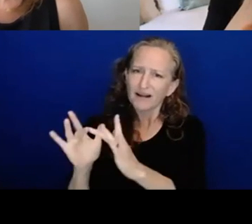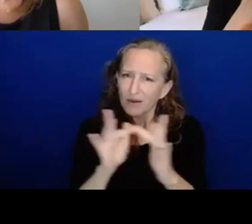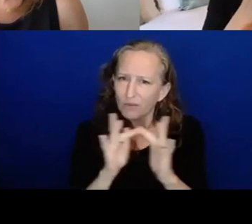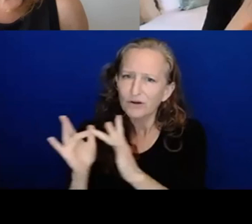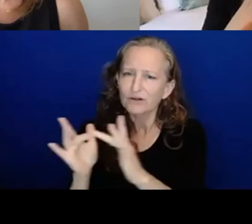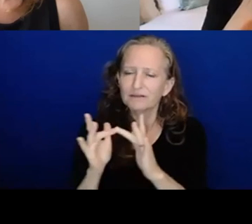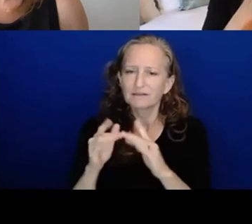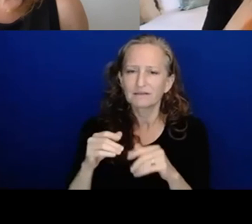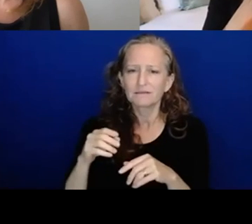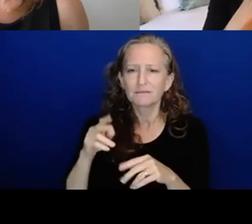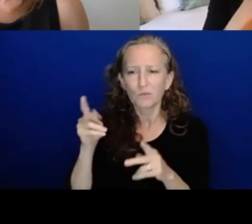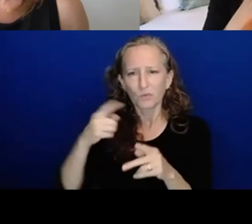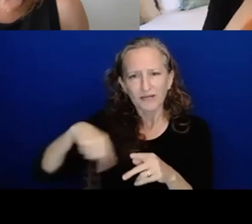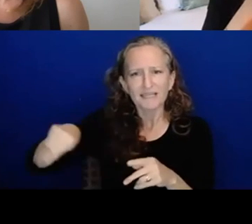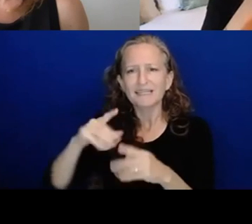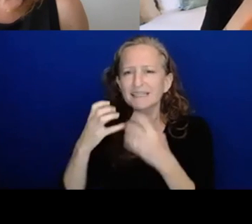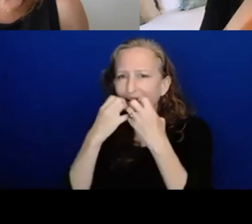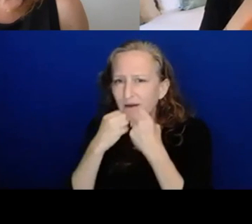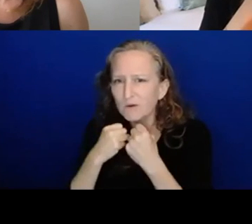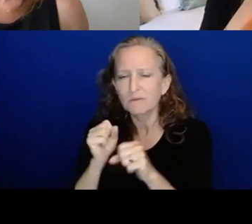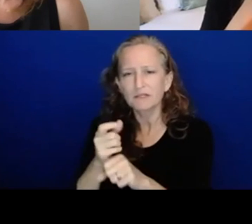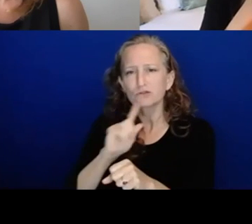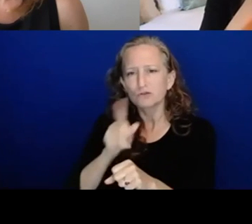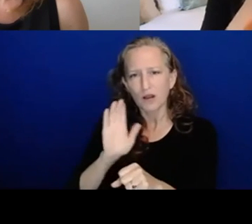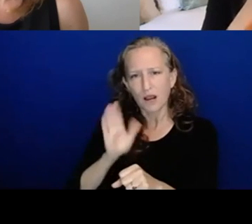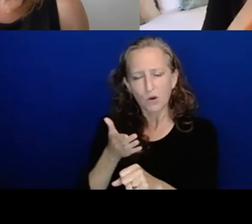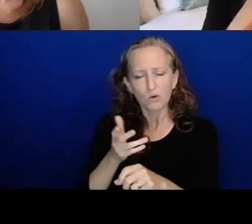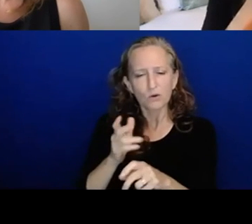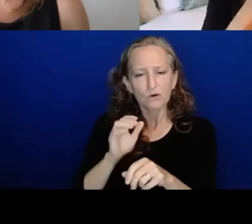care very, very much about making sure that our workforces are diverse and inclusive.